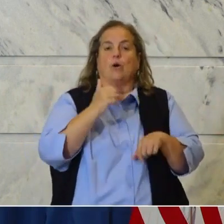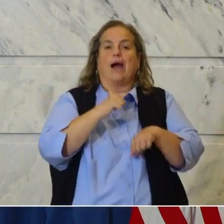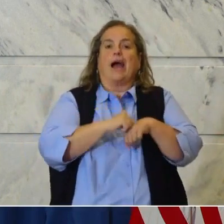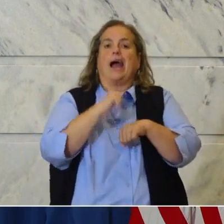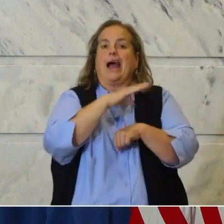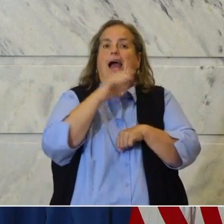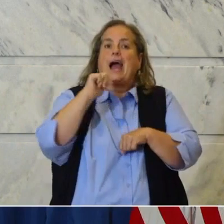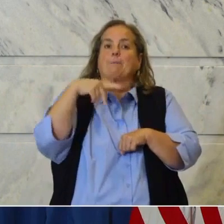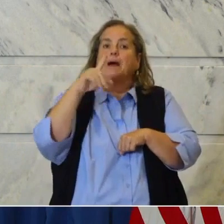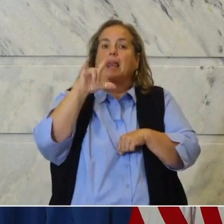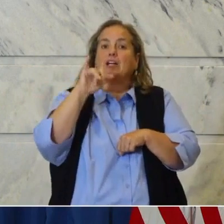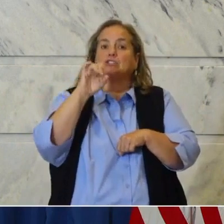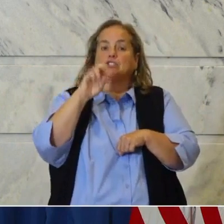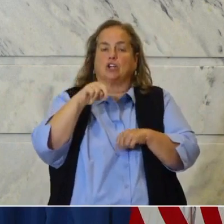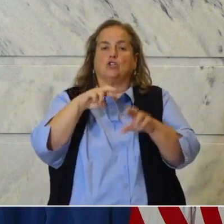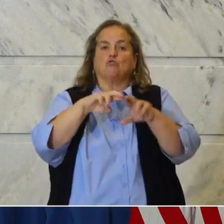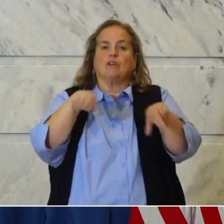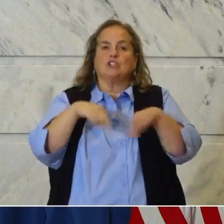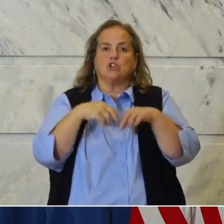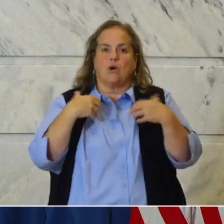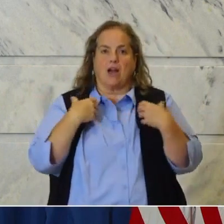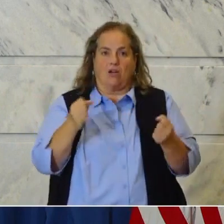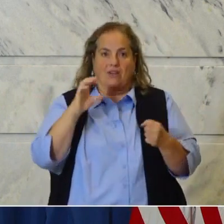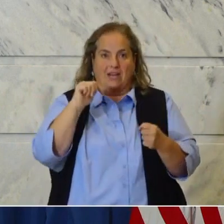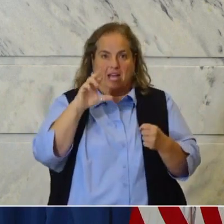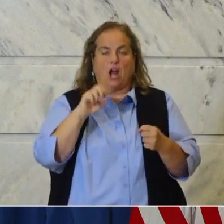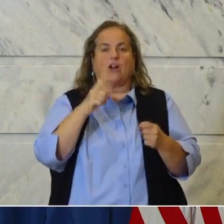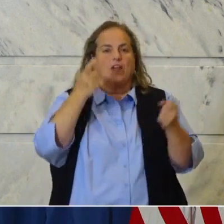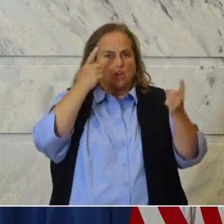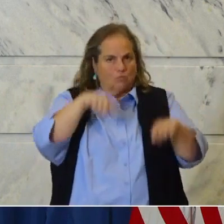they've agreed to keep them until either a negative test or 14 days has